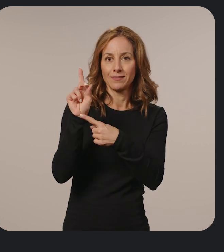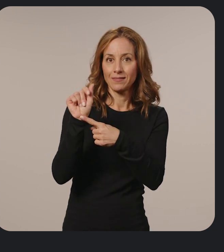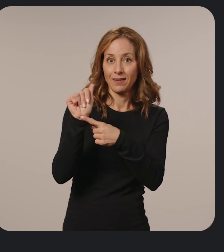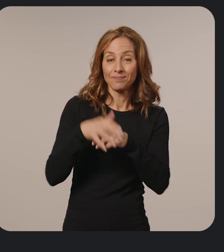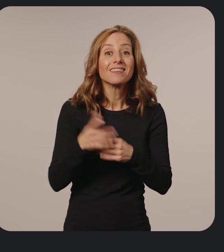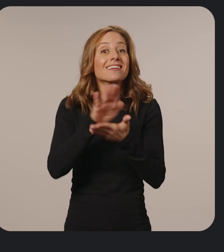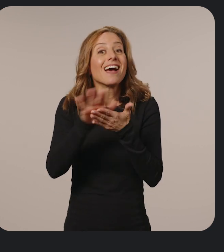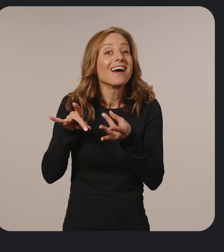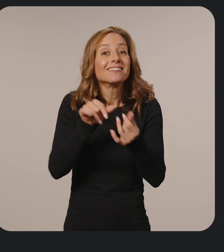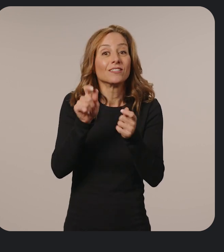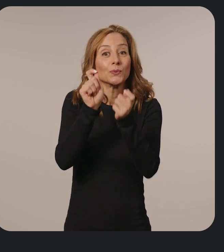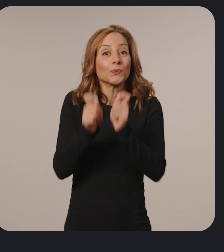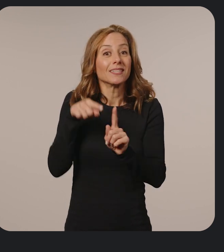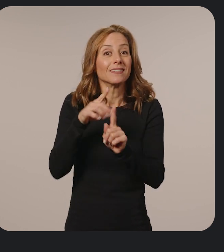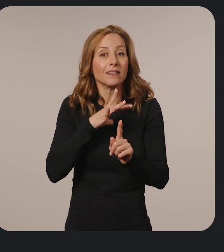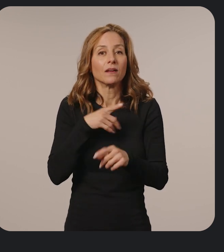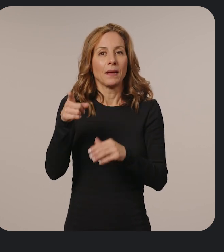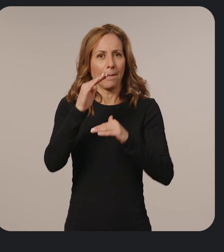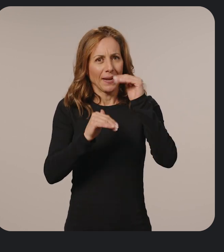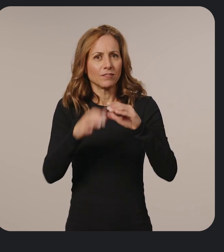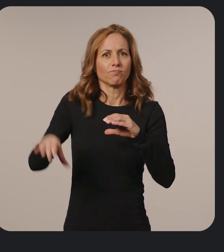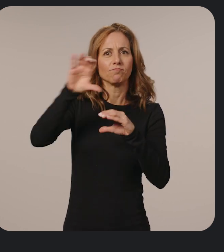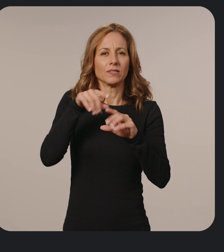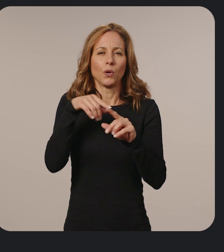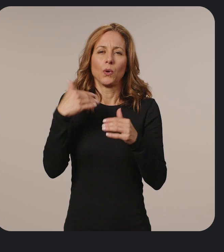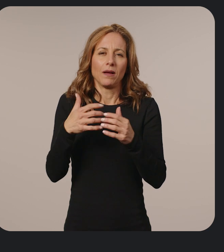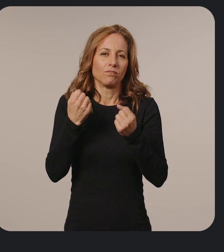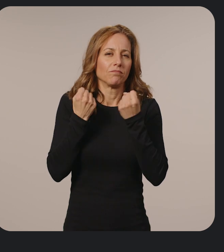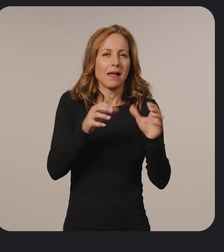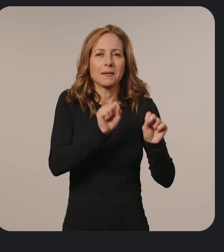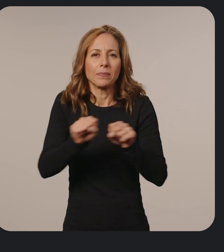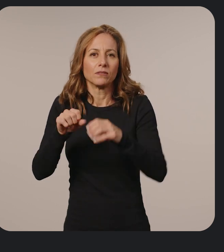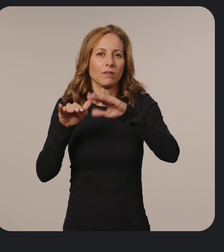is that, because it's building off the incredible multipurpose capability of the underlying large language model,